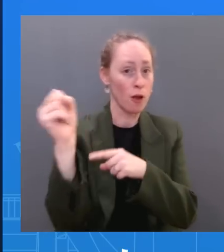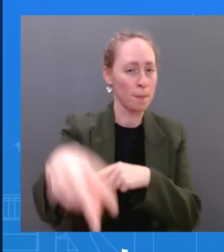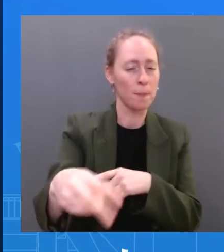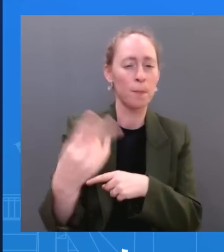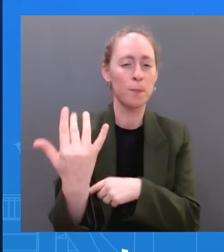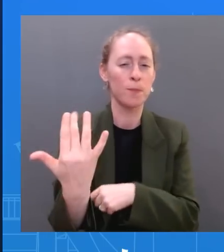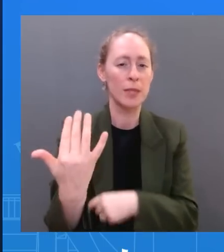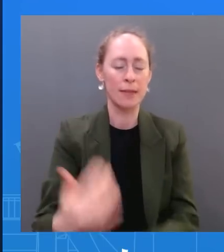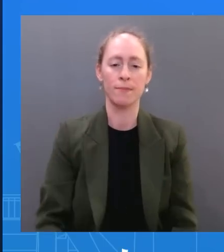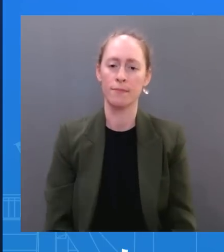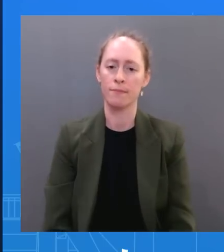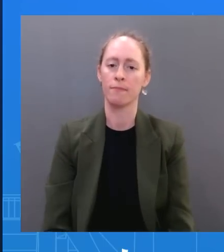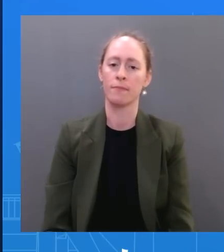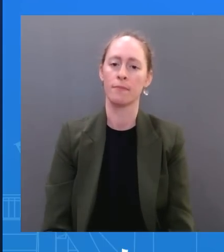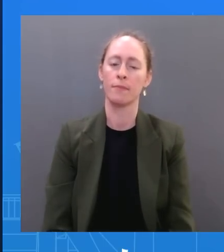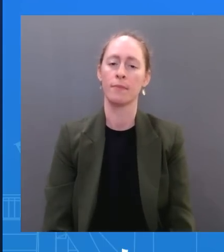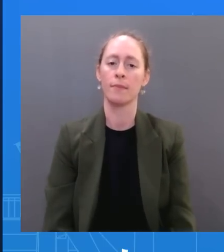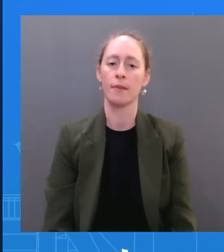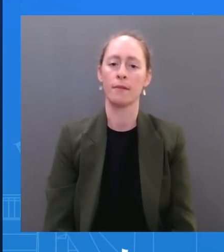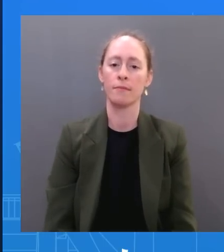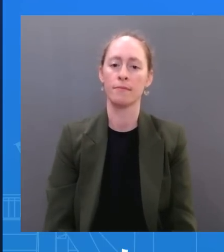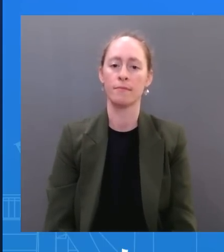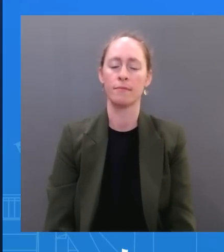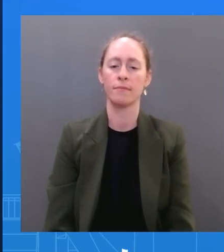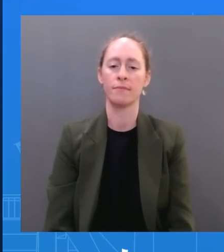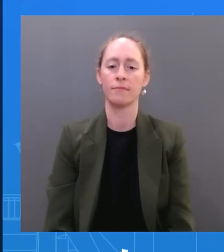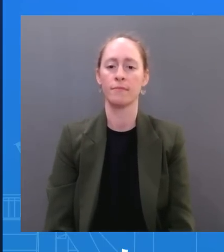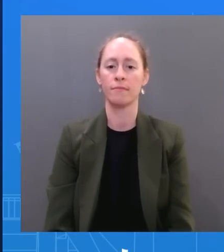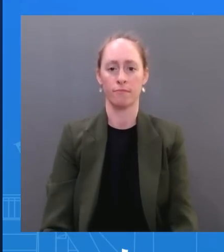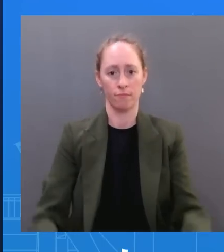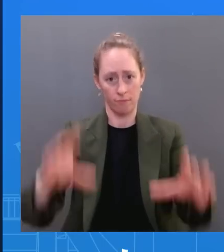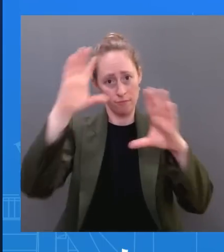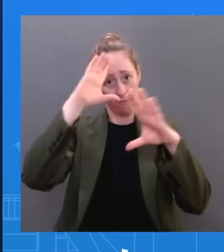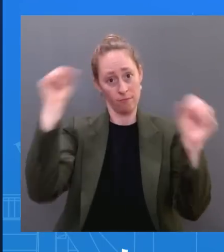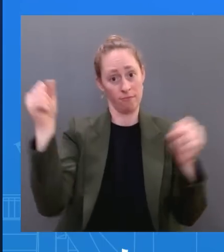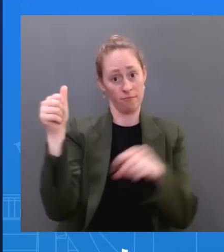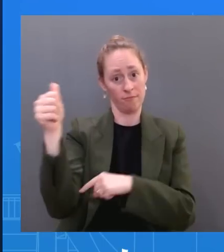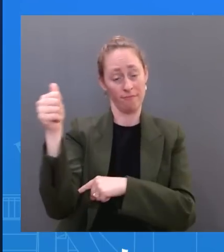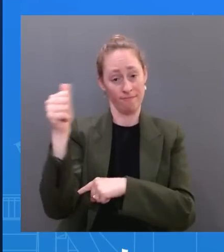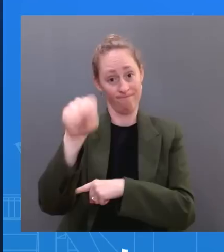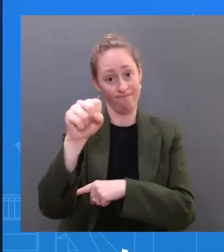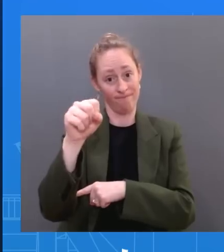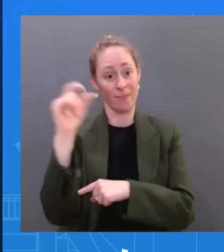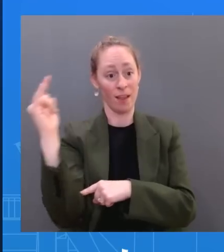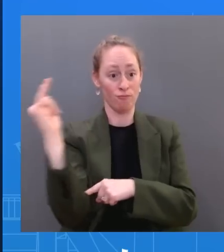will be flying from Israel to Jeddah is itself a meaningful step and an unusual step.